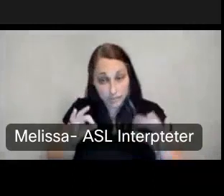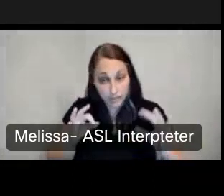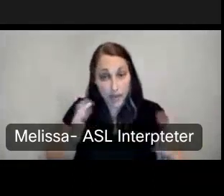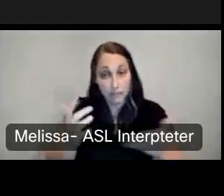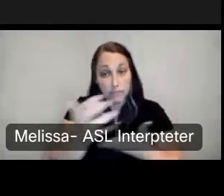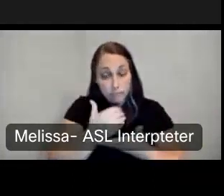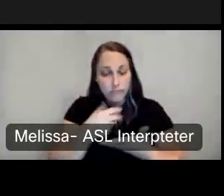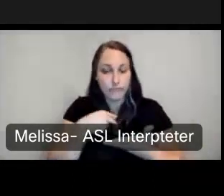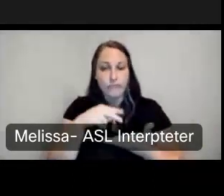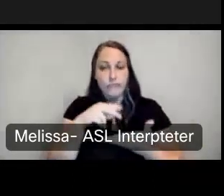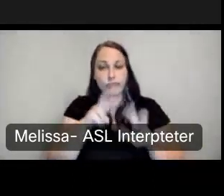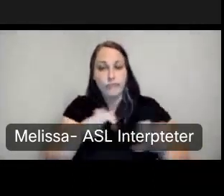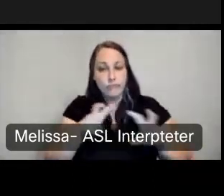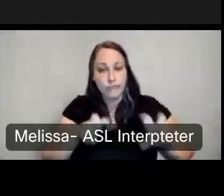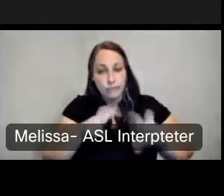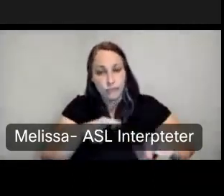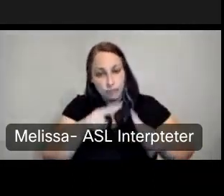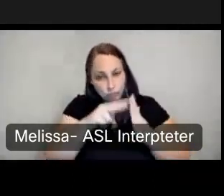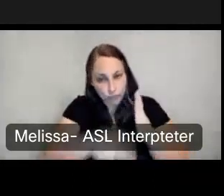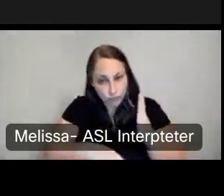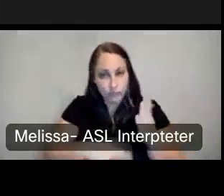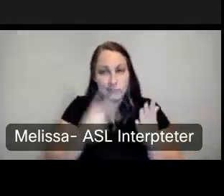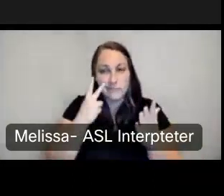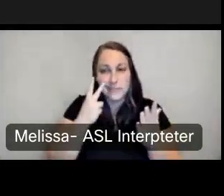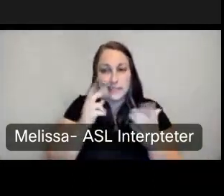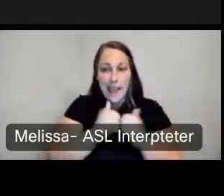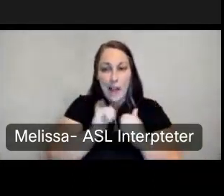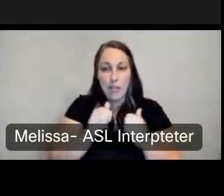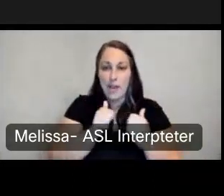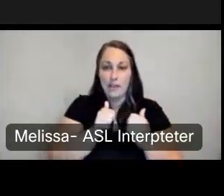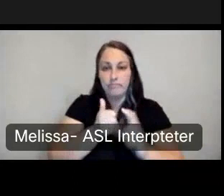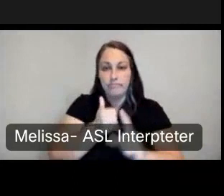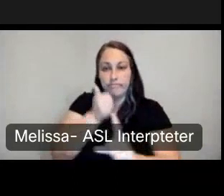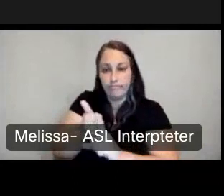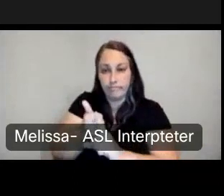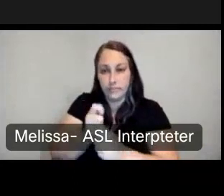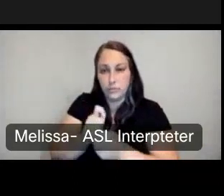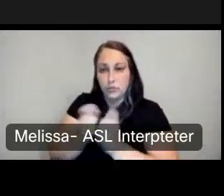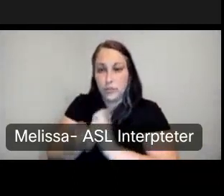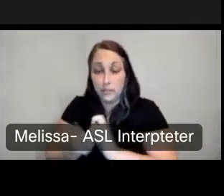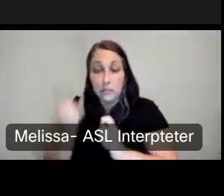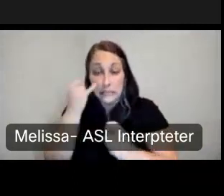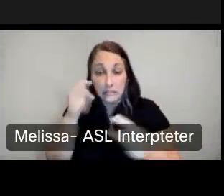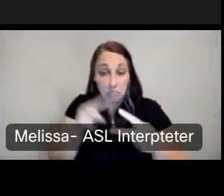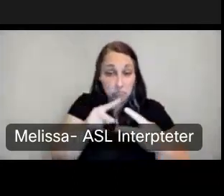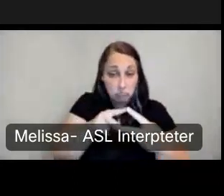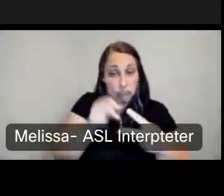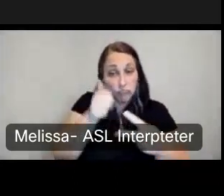um and see how that impacts the proposed changes whether they both could move forward or if there's